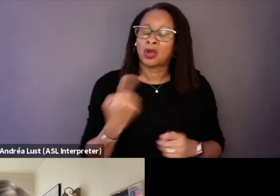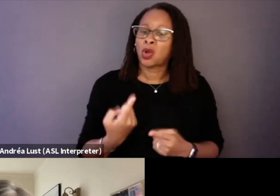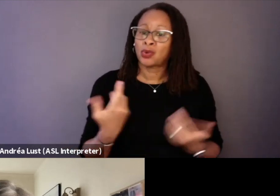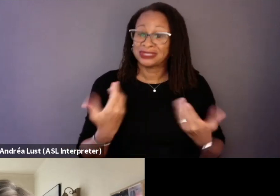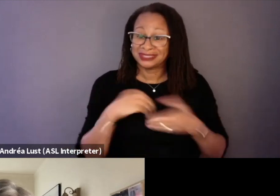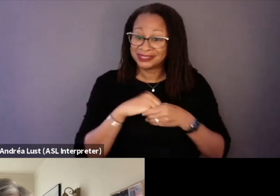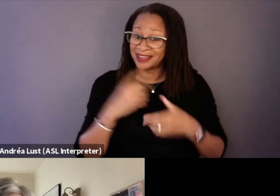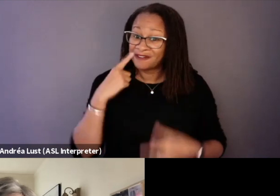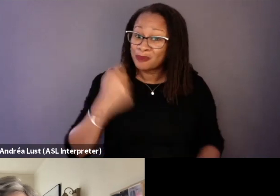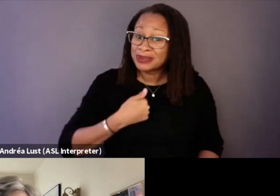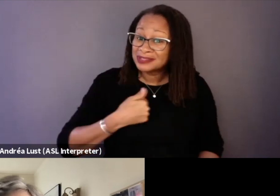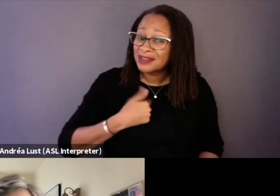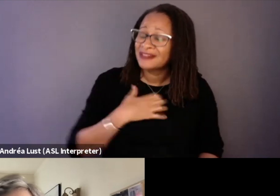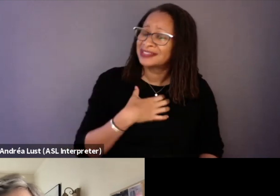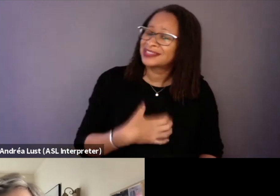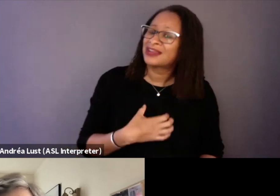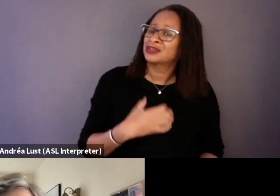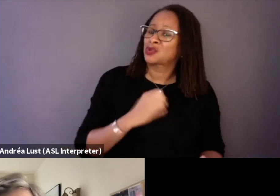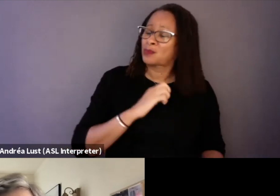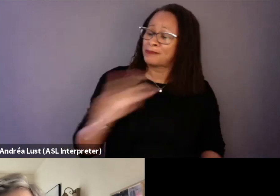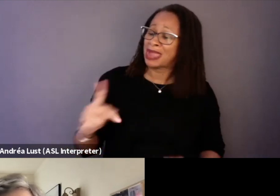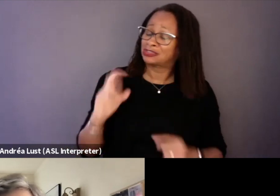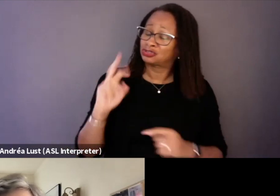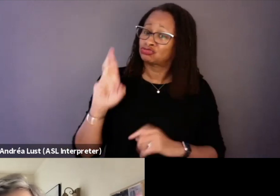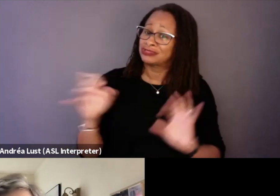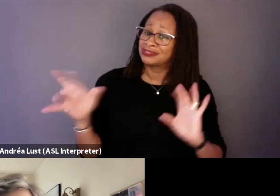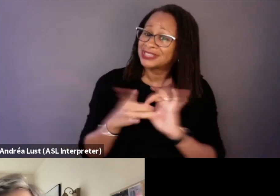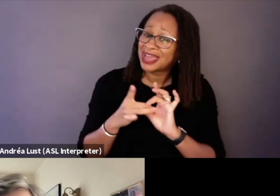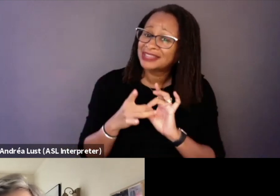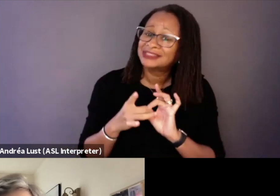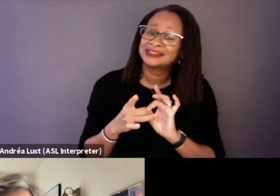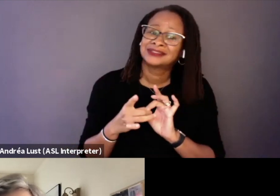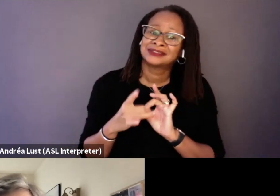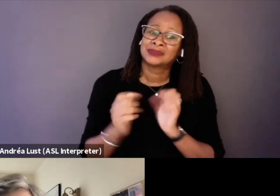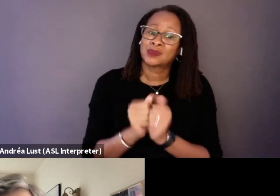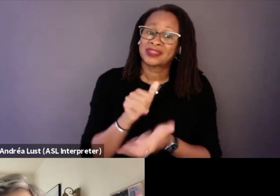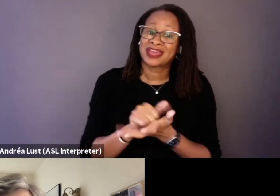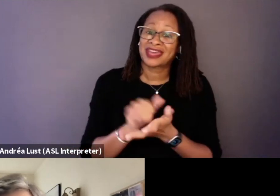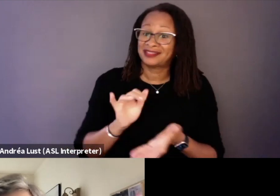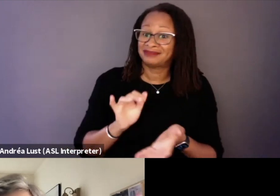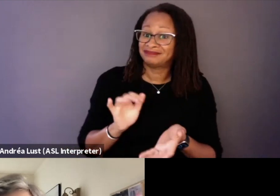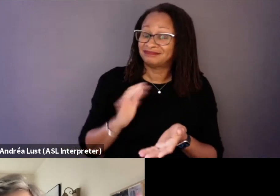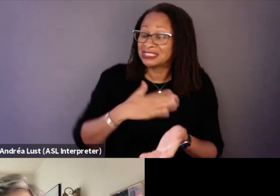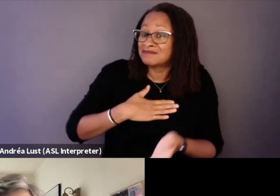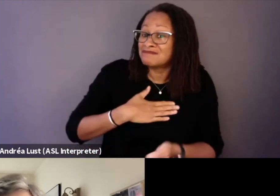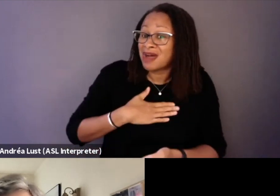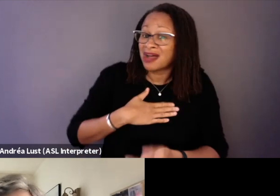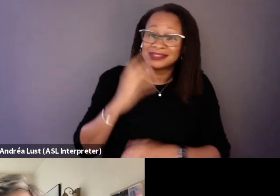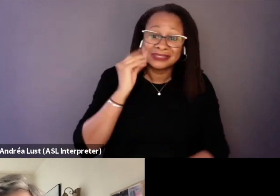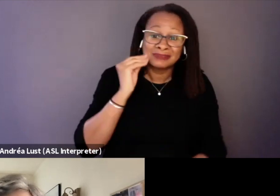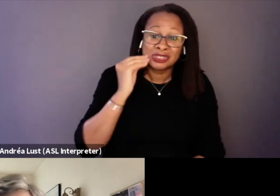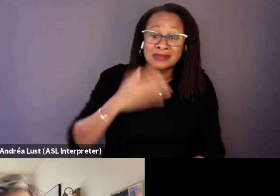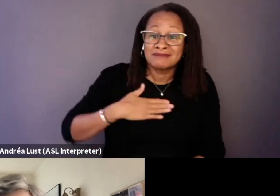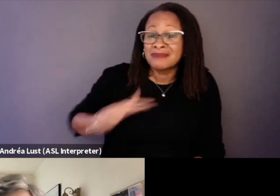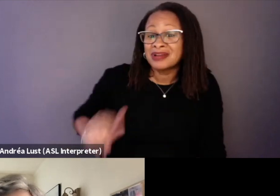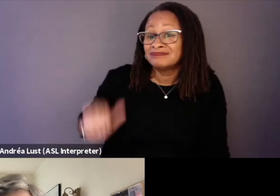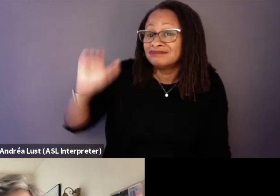to reconnect with that which is yours, which is my childhood, which is my family, which is my friends.